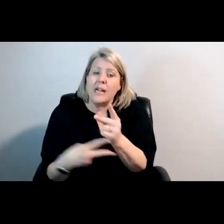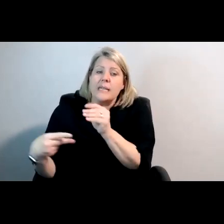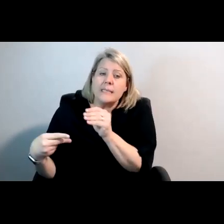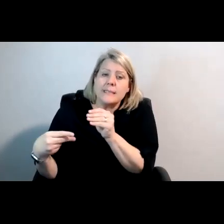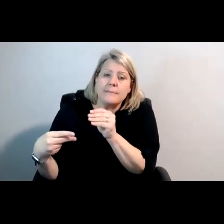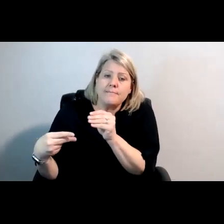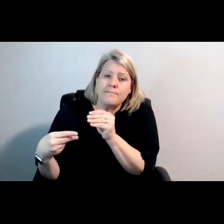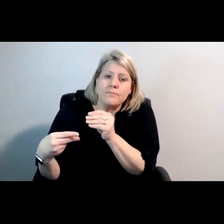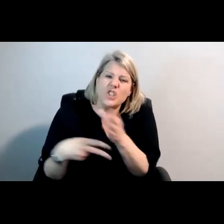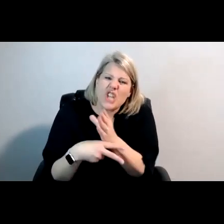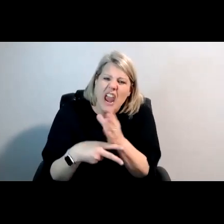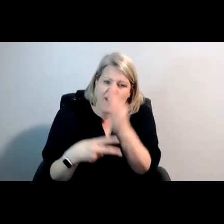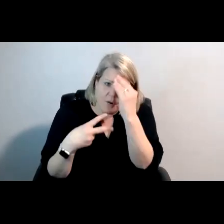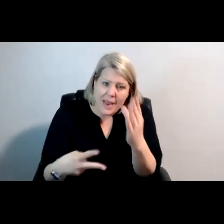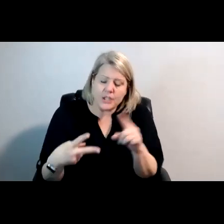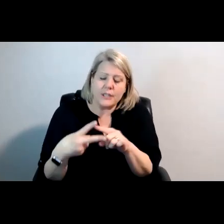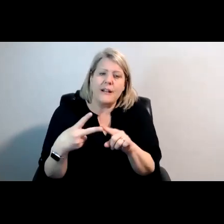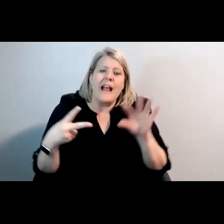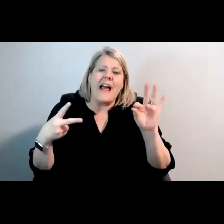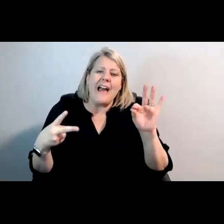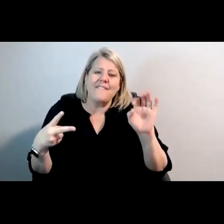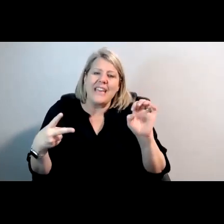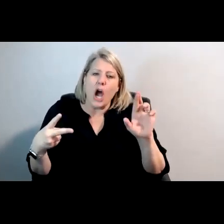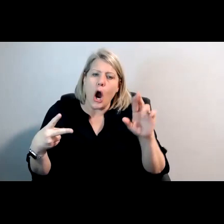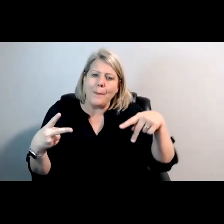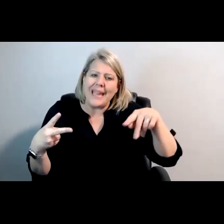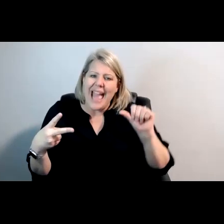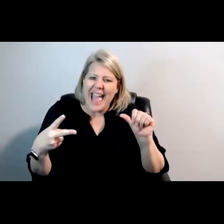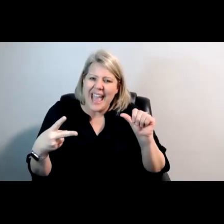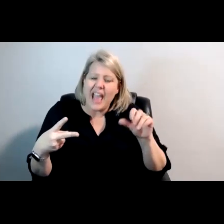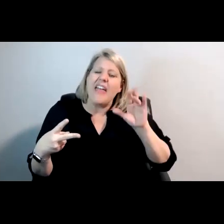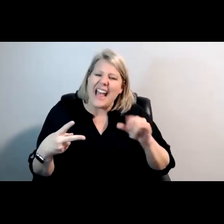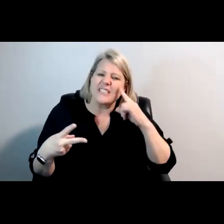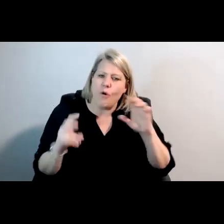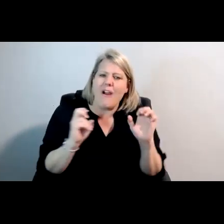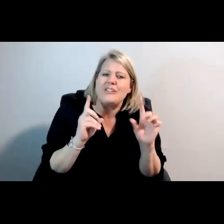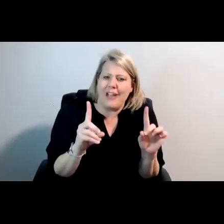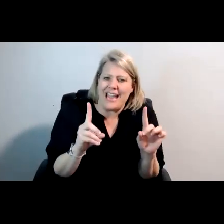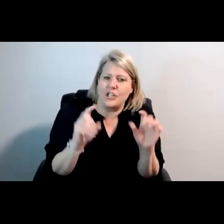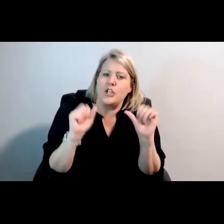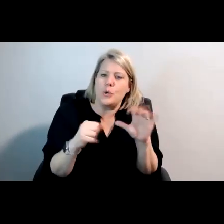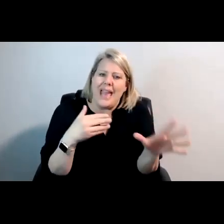and one could be what's called a FERPA form, which is the educational form that you could attach to the plan.